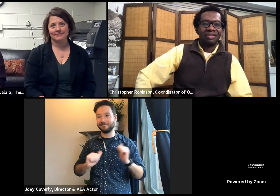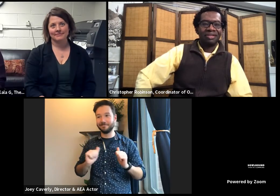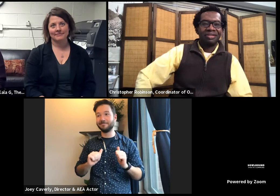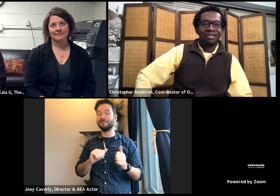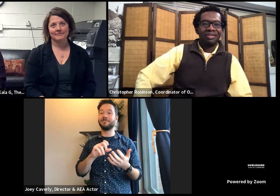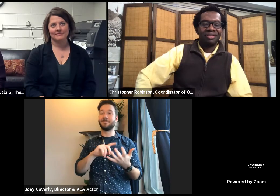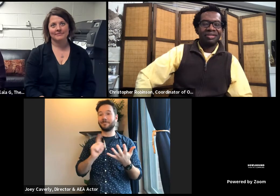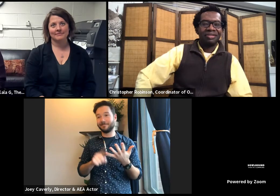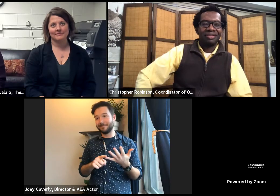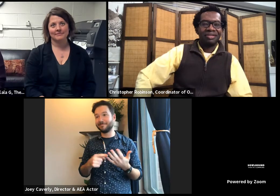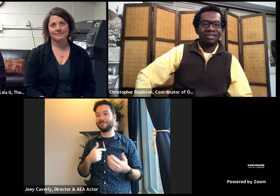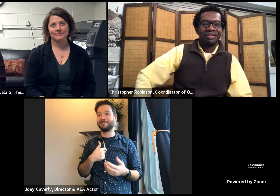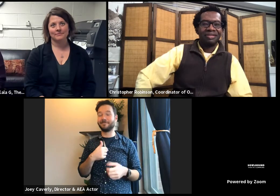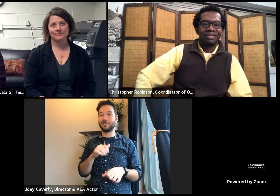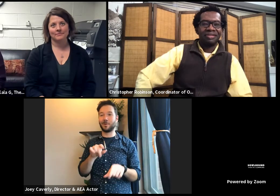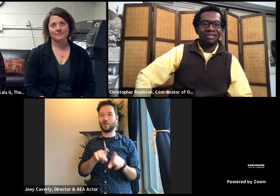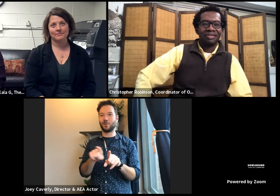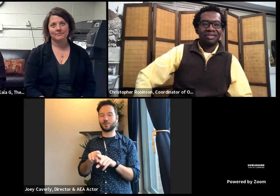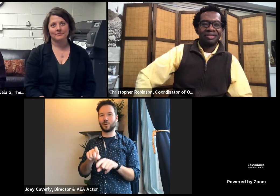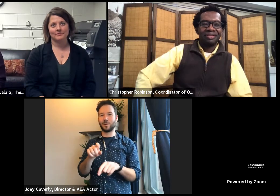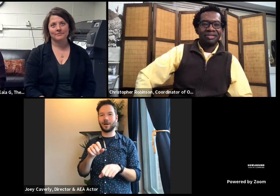I teach workshops, I'm teaching artists,